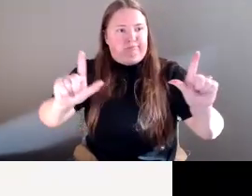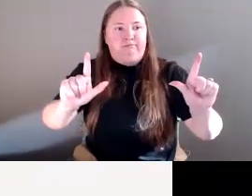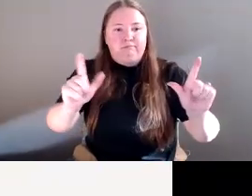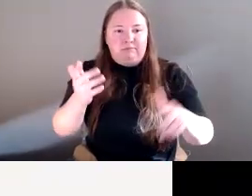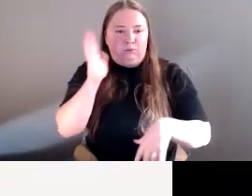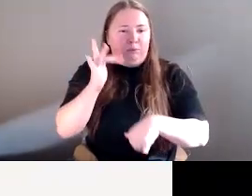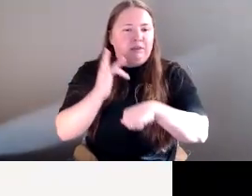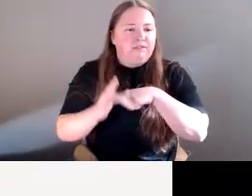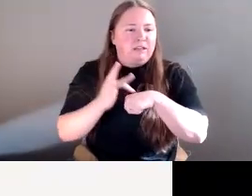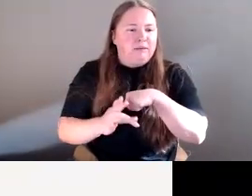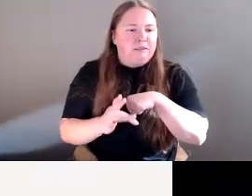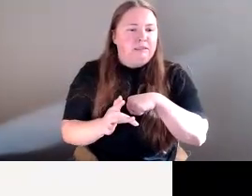Can you take a second to give me a hand?